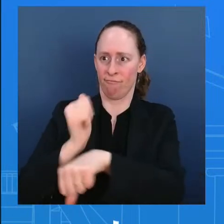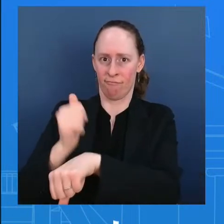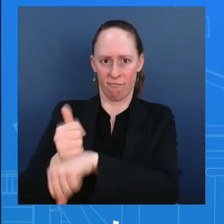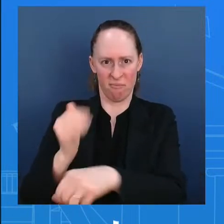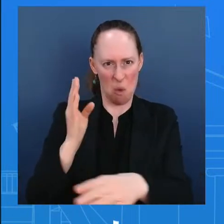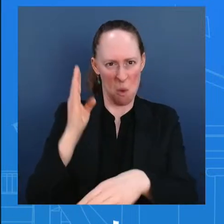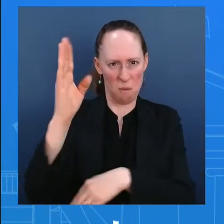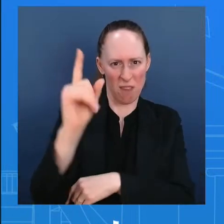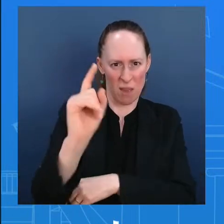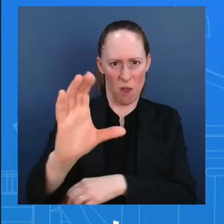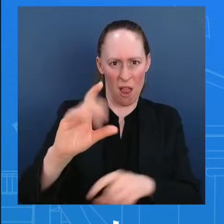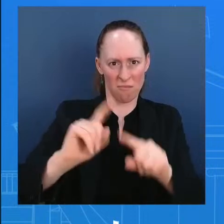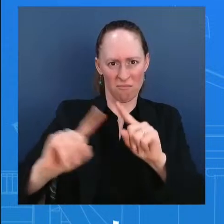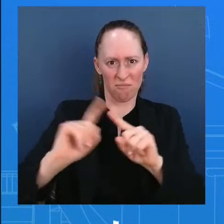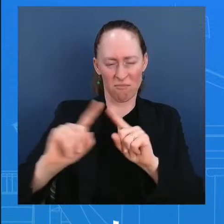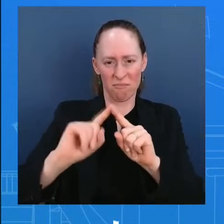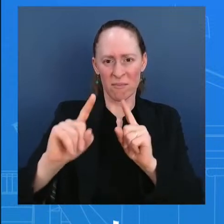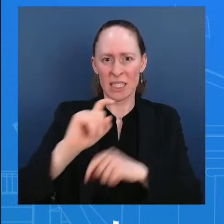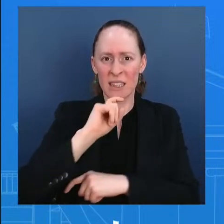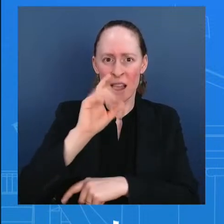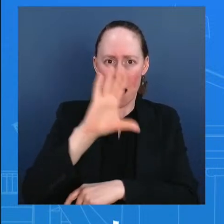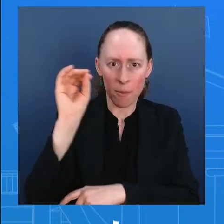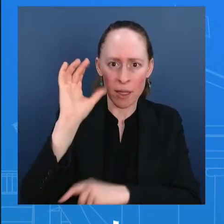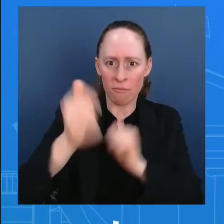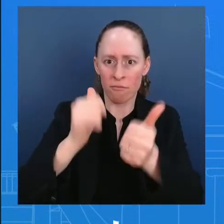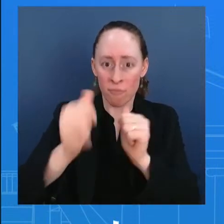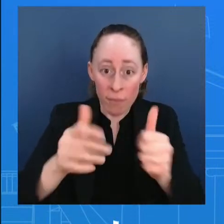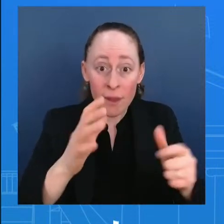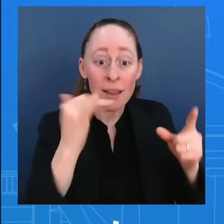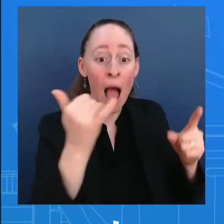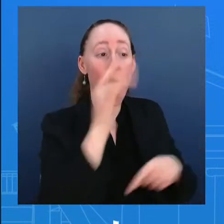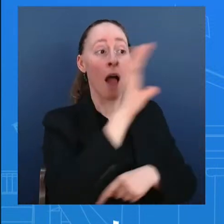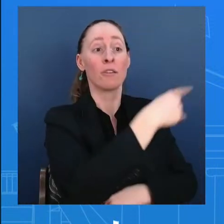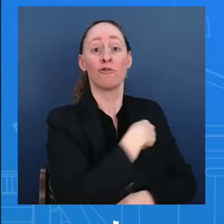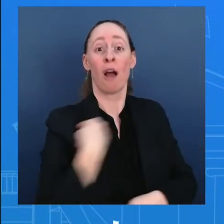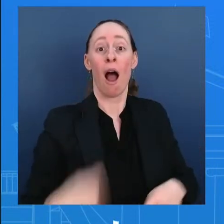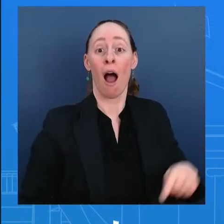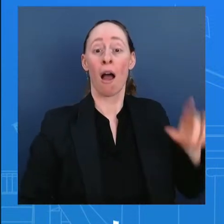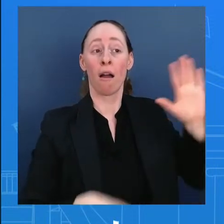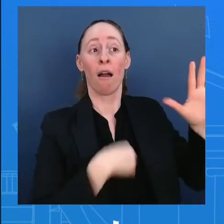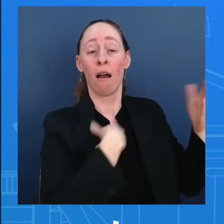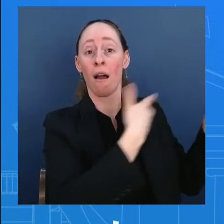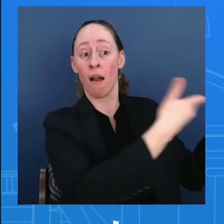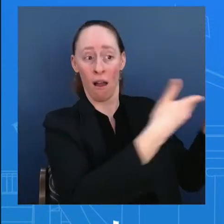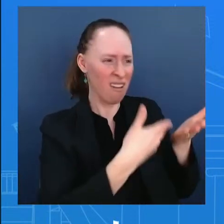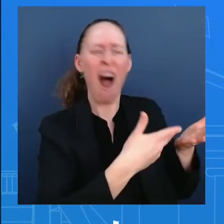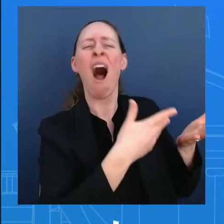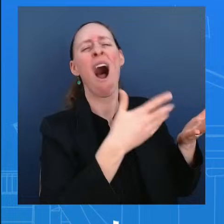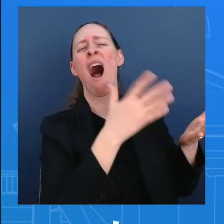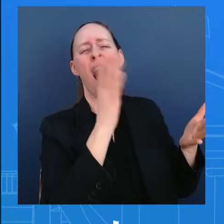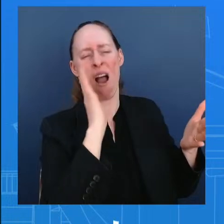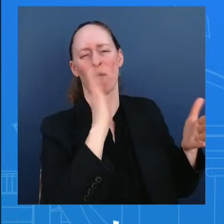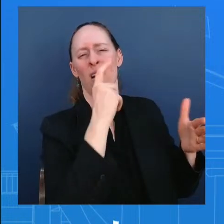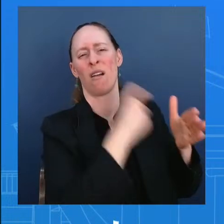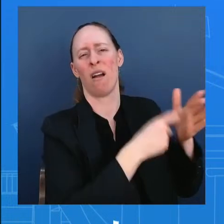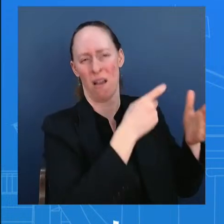tariffs on Chi- -- Chinese steel imports. That has made -- made that industry stro- stronger. Manufacturing investments,